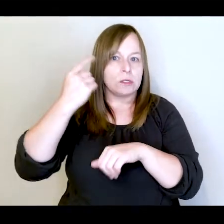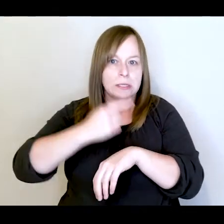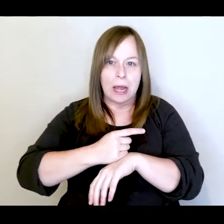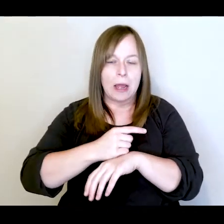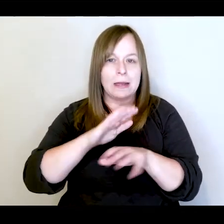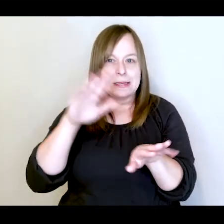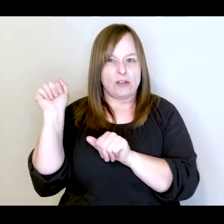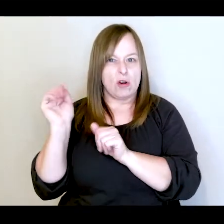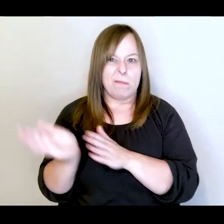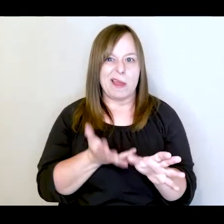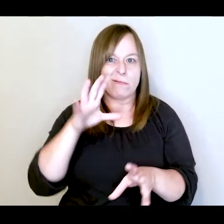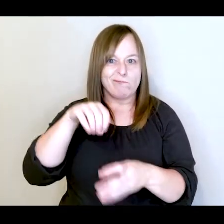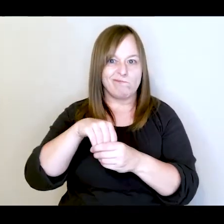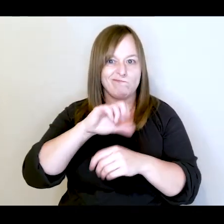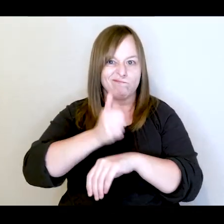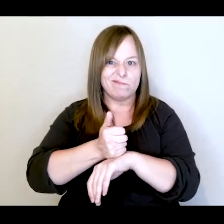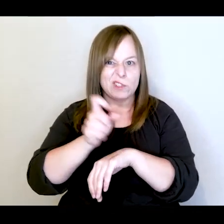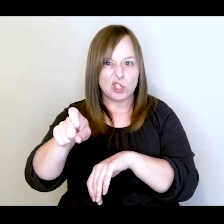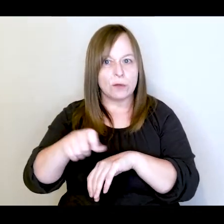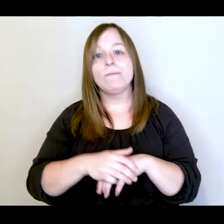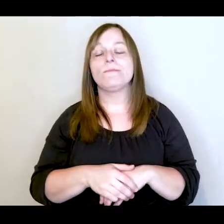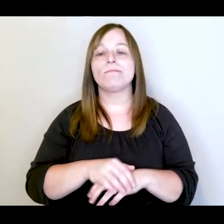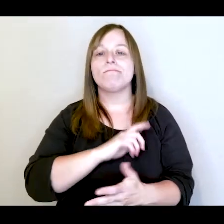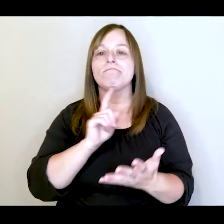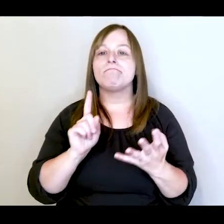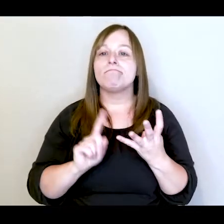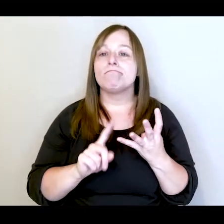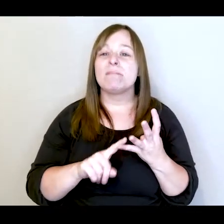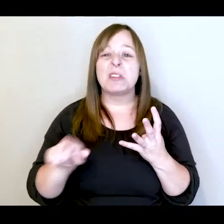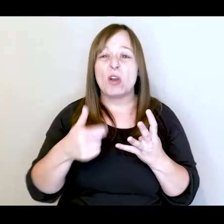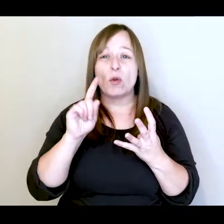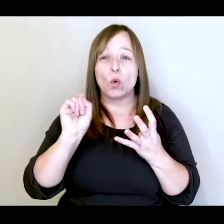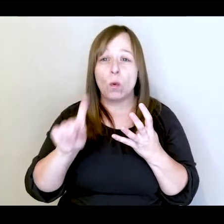day one, the discharge planning should be there. Another big question we get--